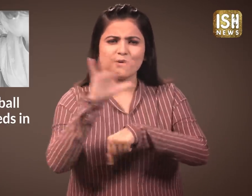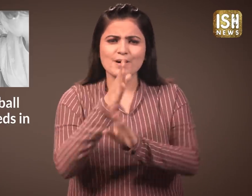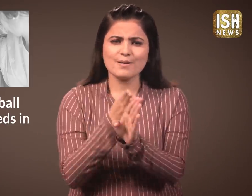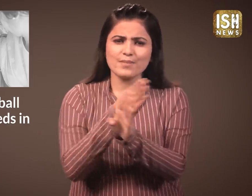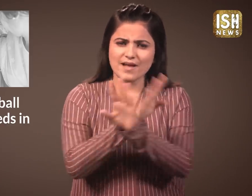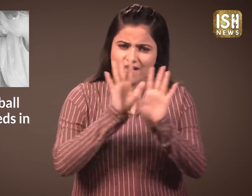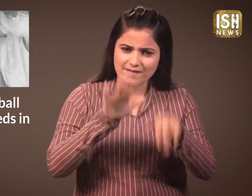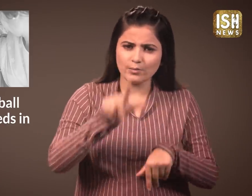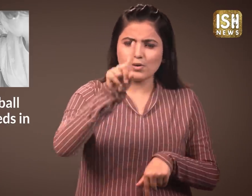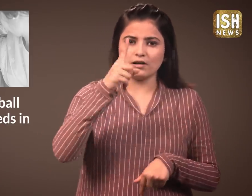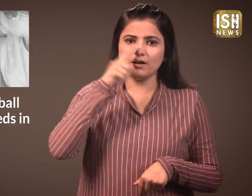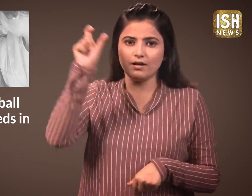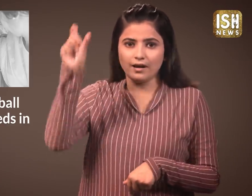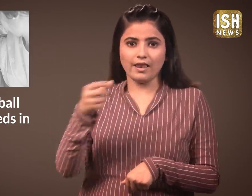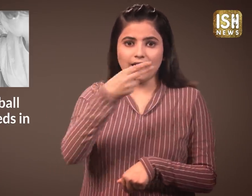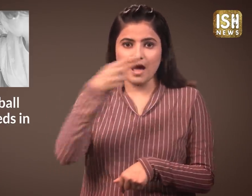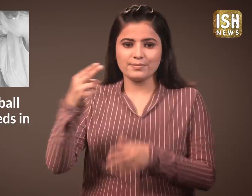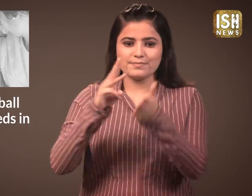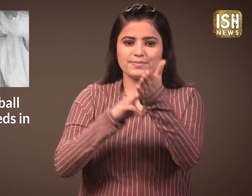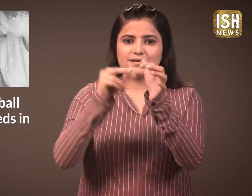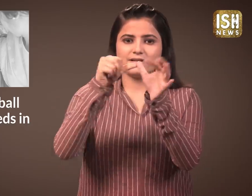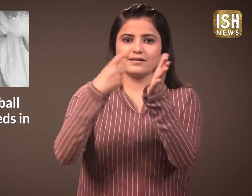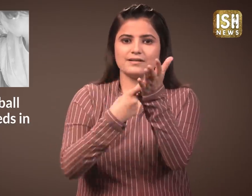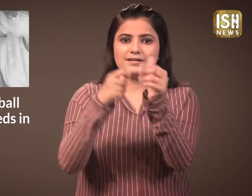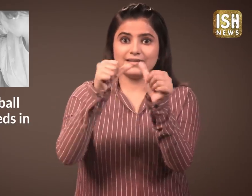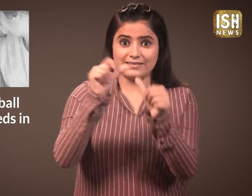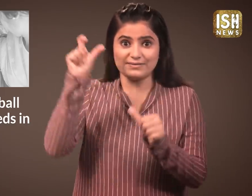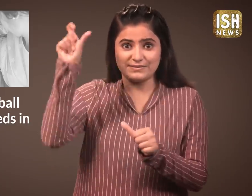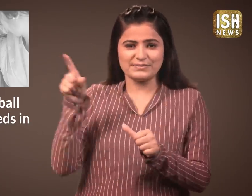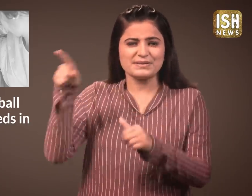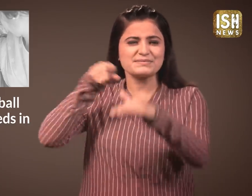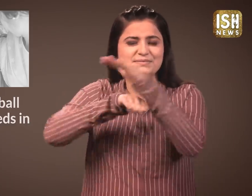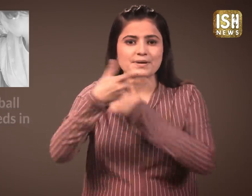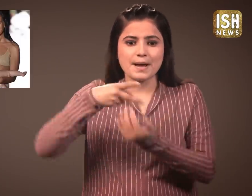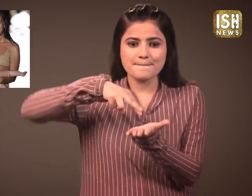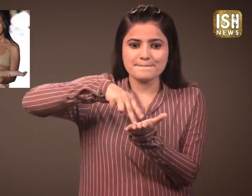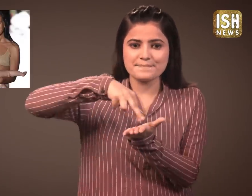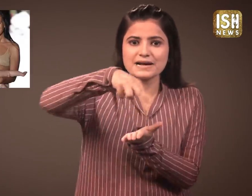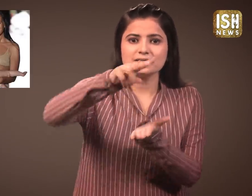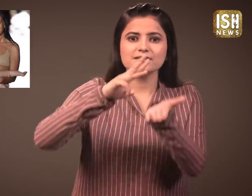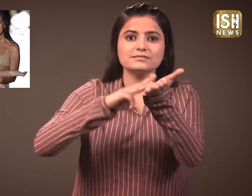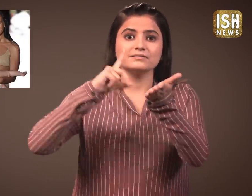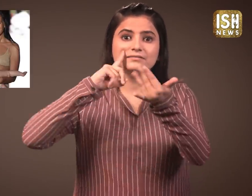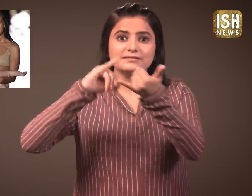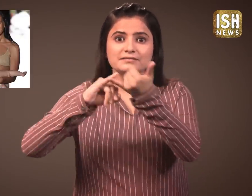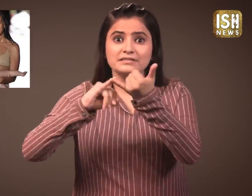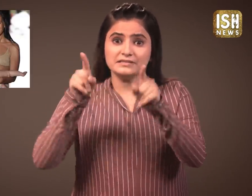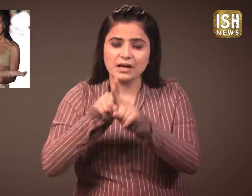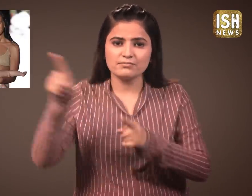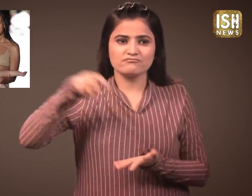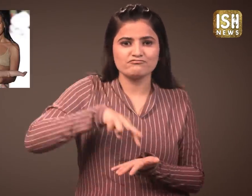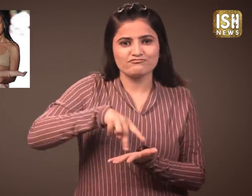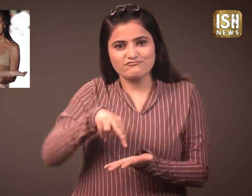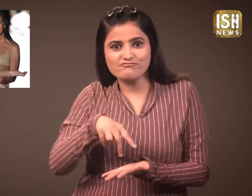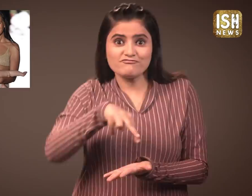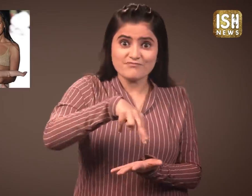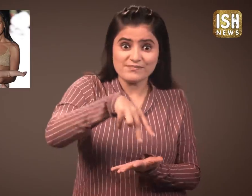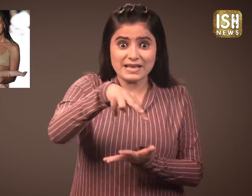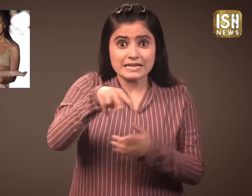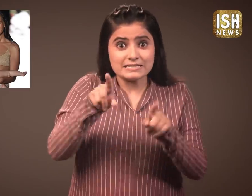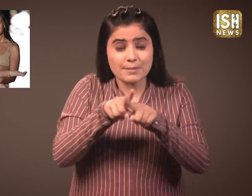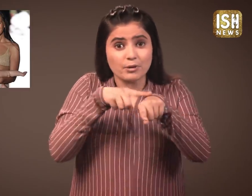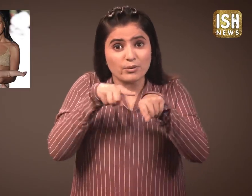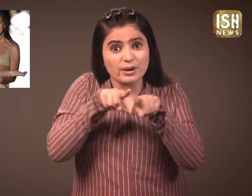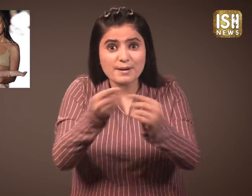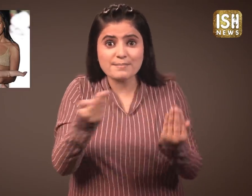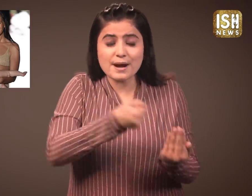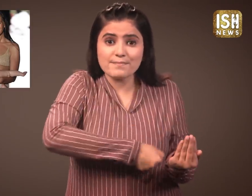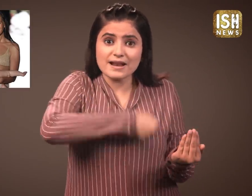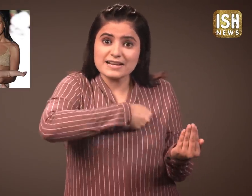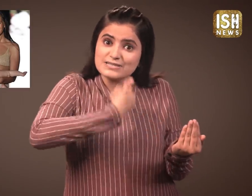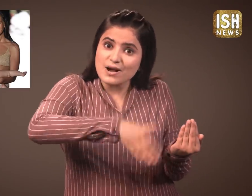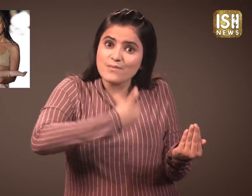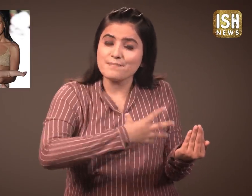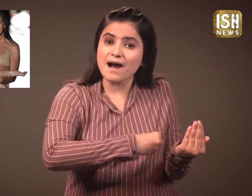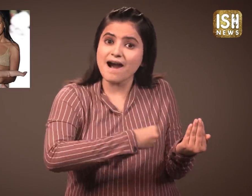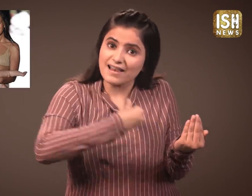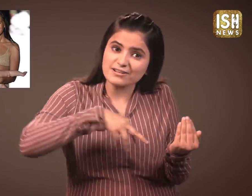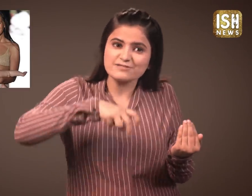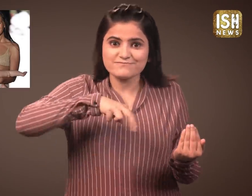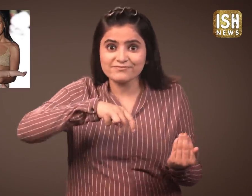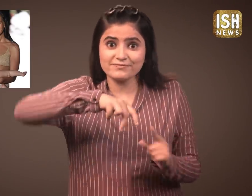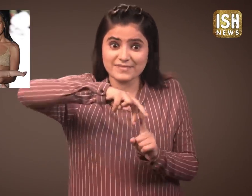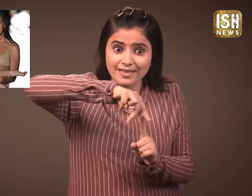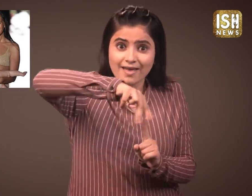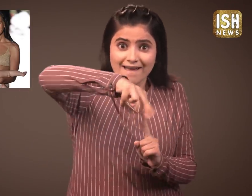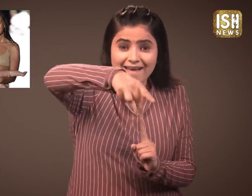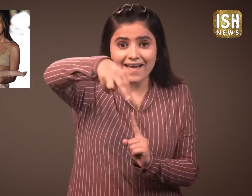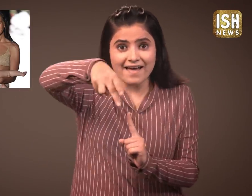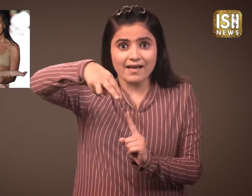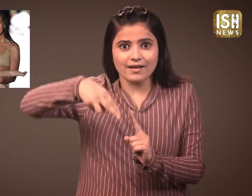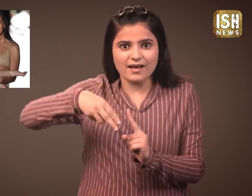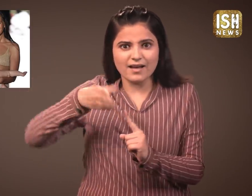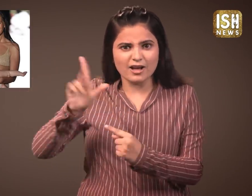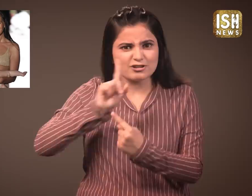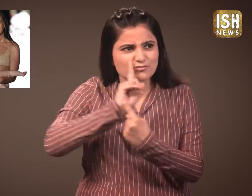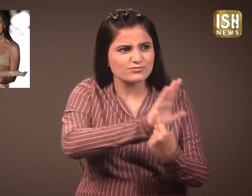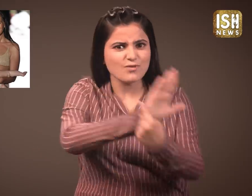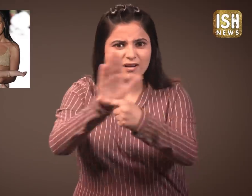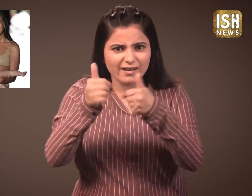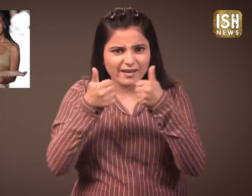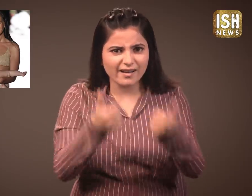Model Mara Martin walked the ramp while breastfeeding her baby to show that there is nothing wrong with breastfeeding.